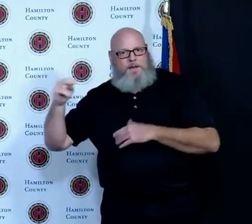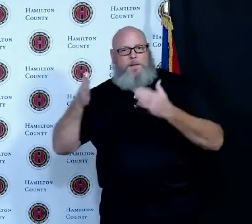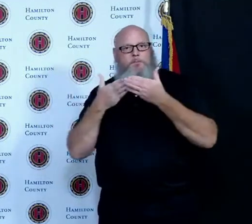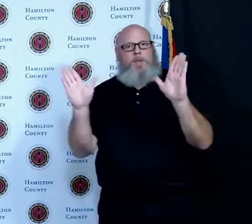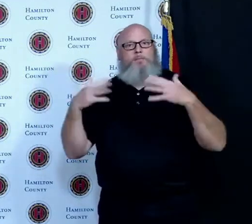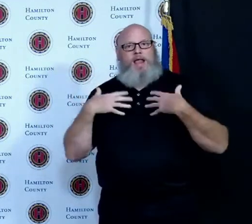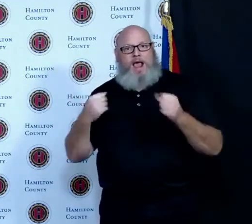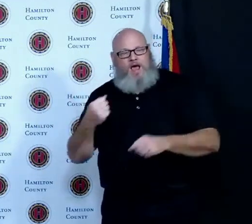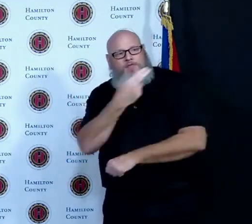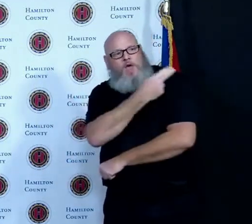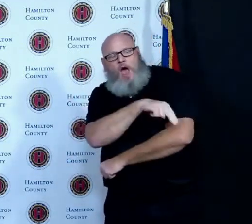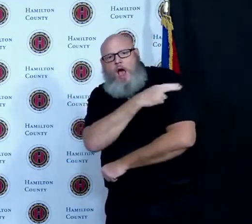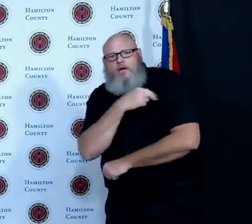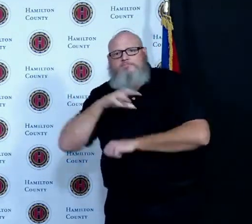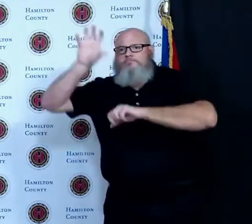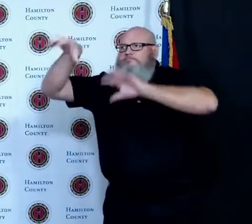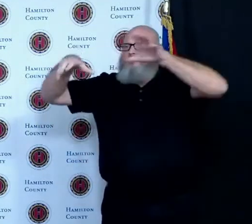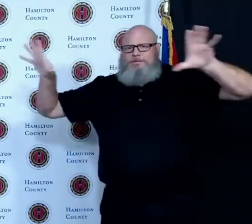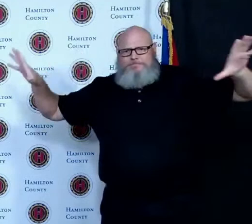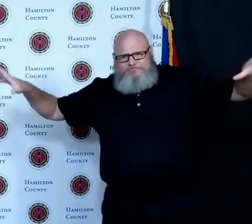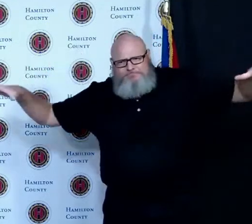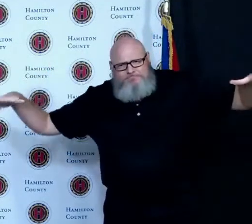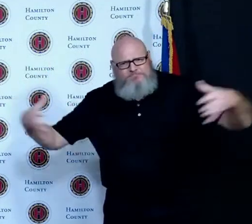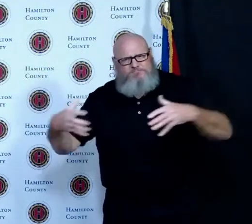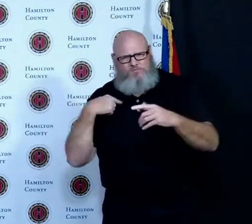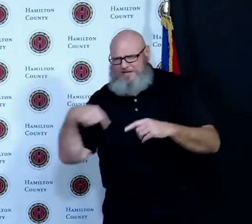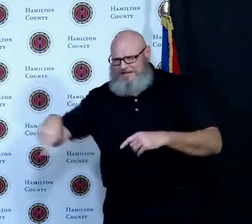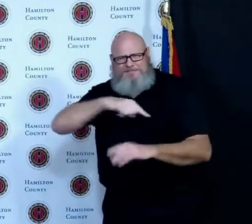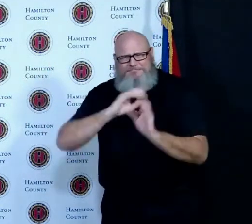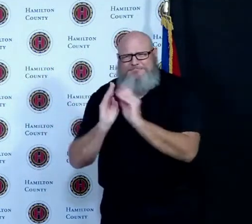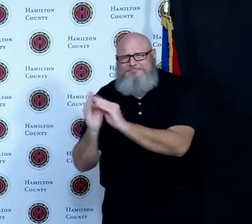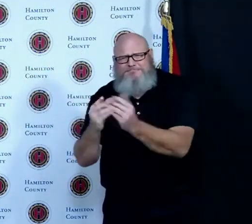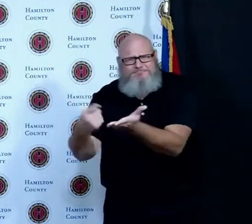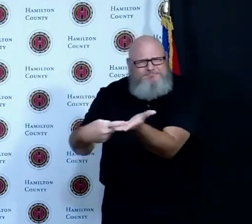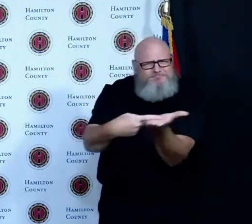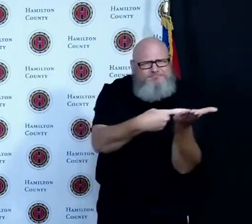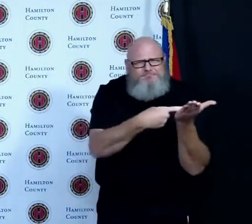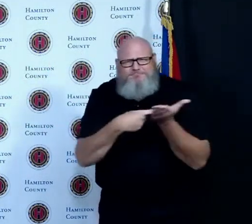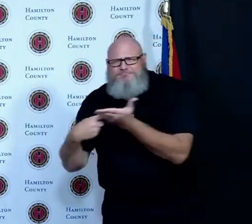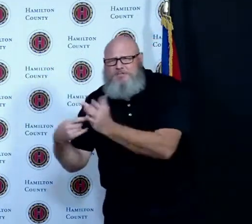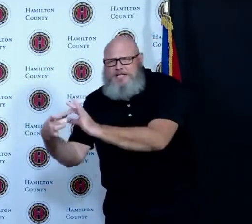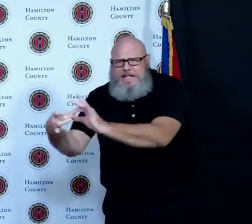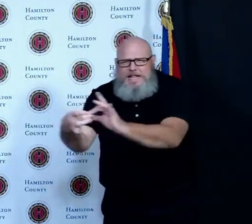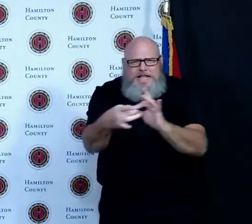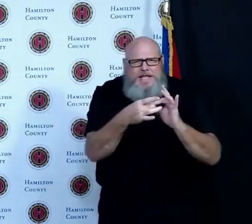to make sure that we have a coordinated effort here in Hamilton County that we understand our